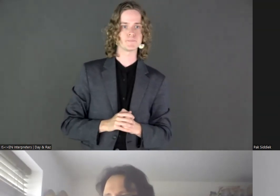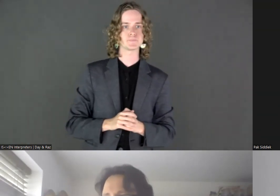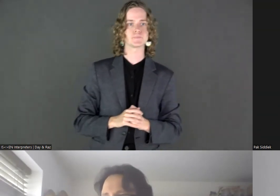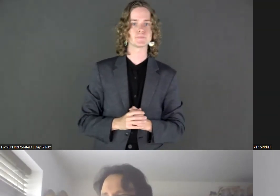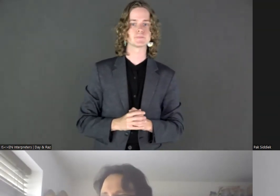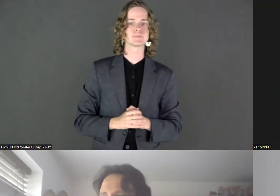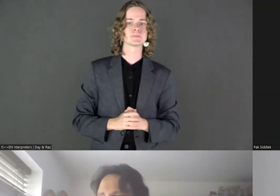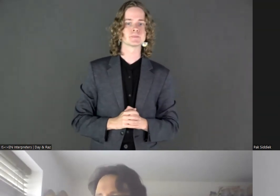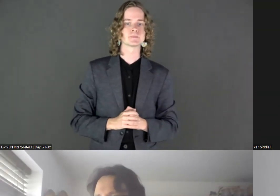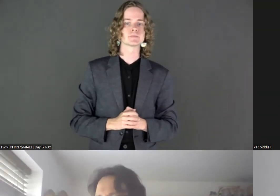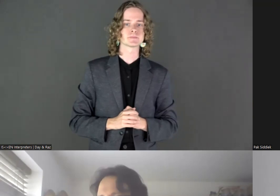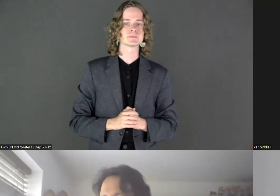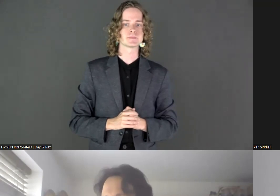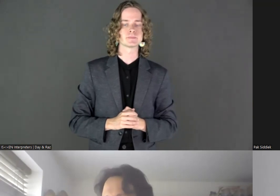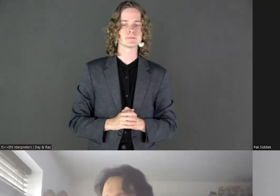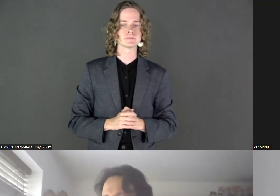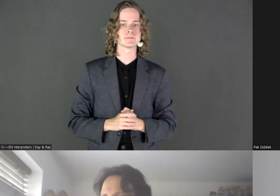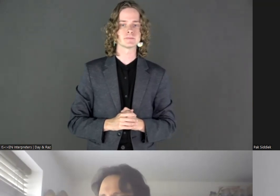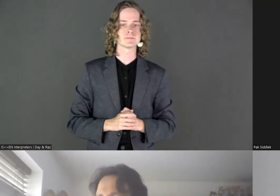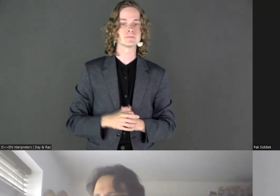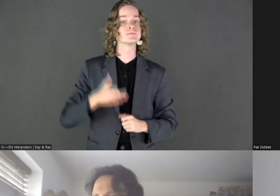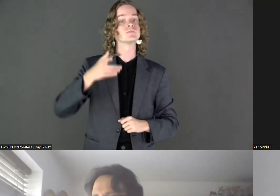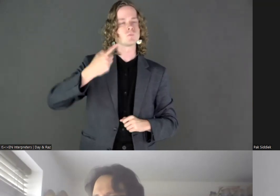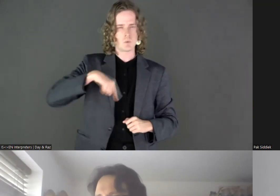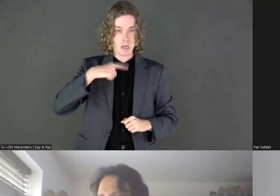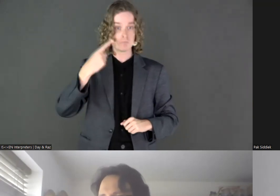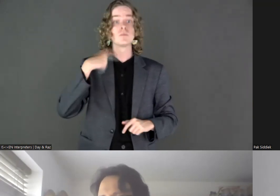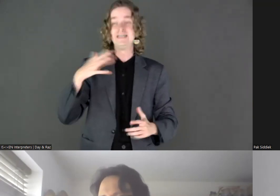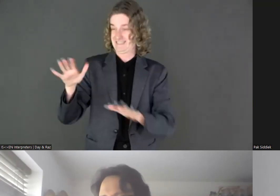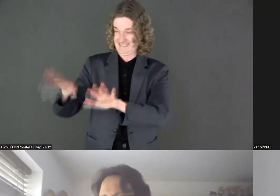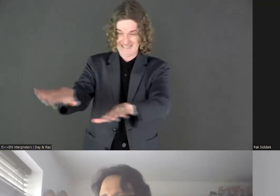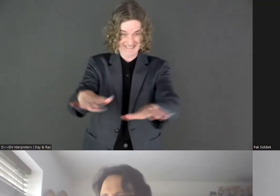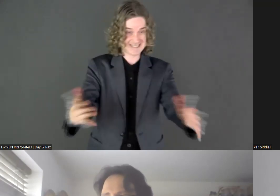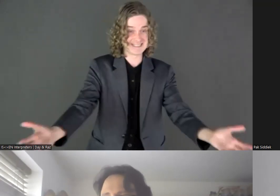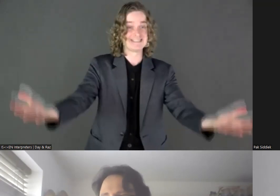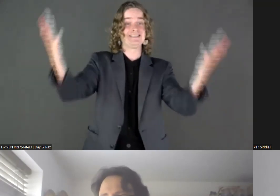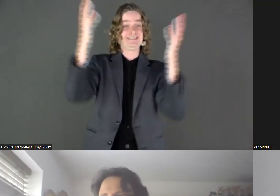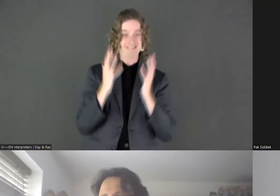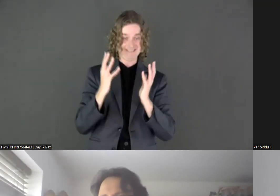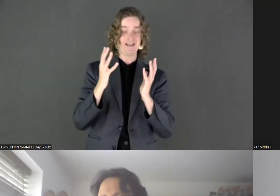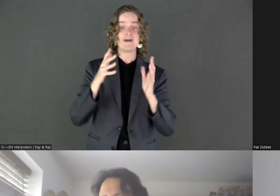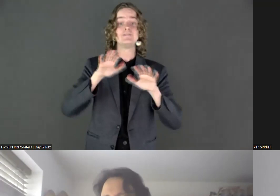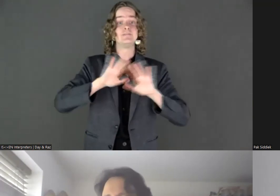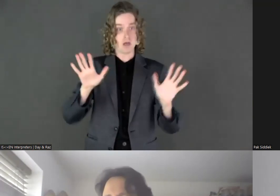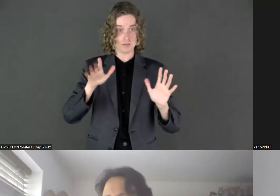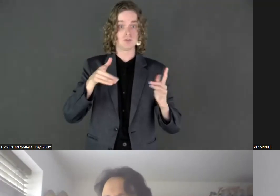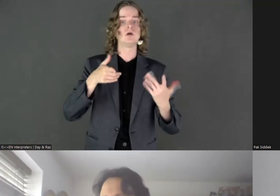project or not project. And we do have to admit that there is a timeline for projects,